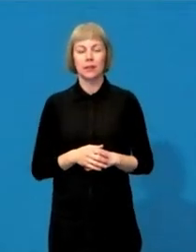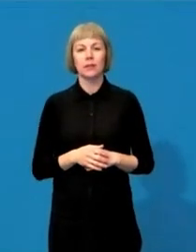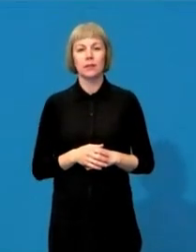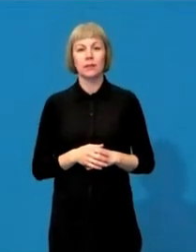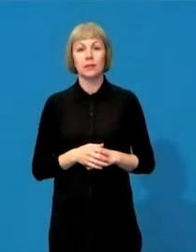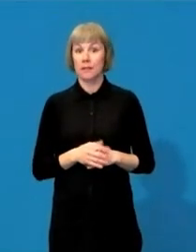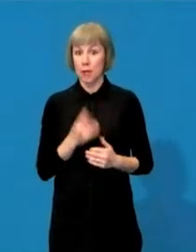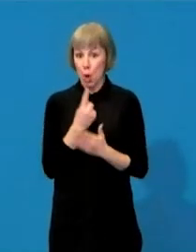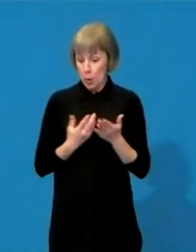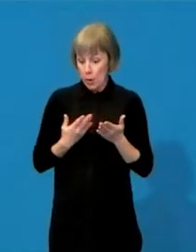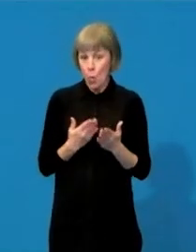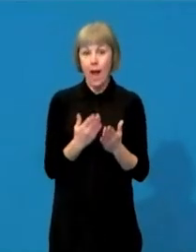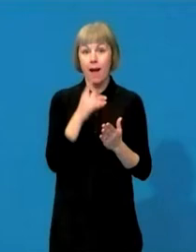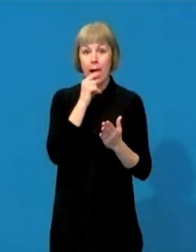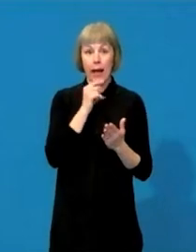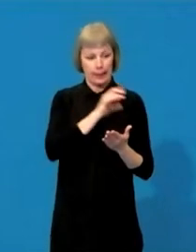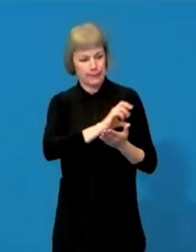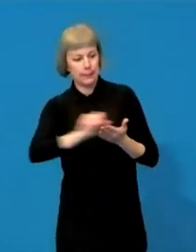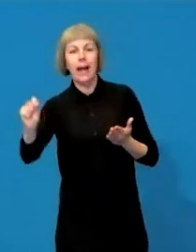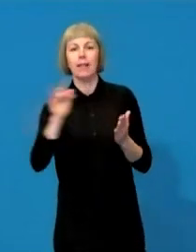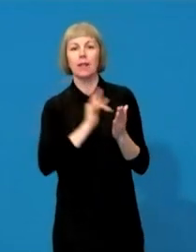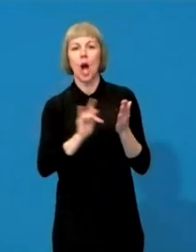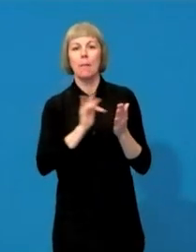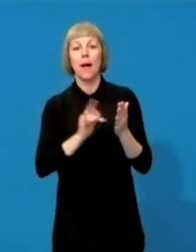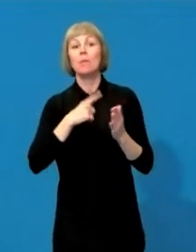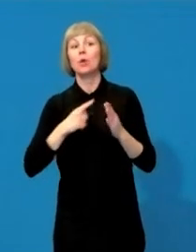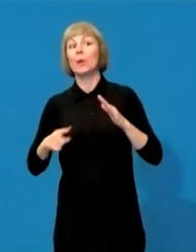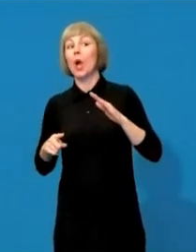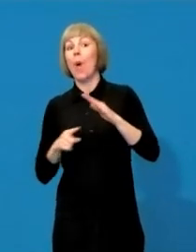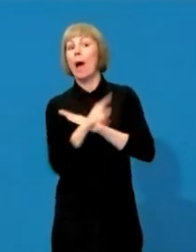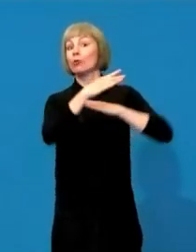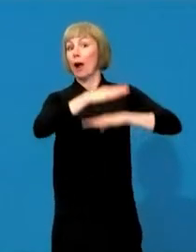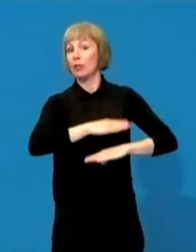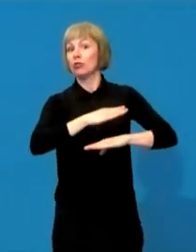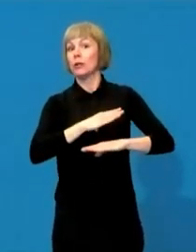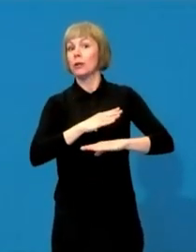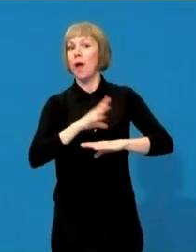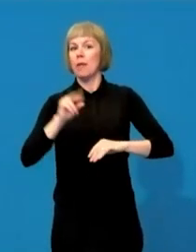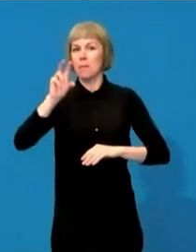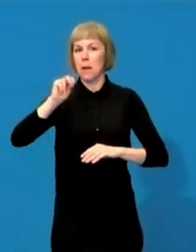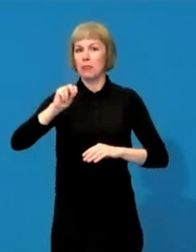off his iPad, because it's going to go flat out there and eventually he will wander off and start doing some other stuff.